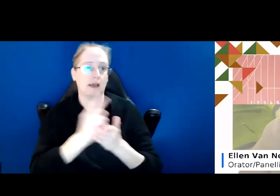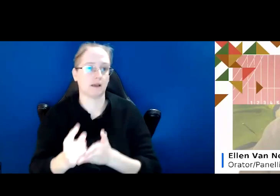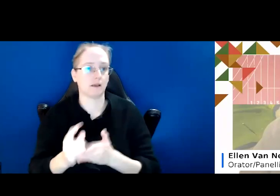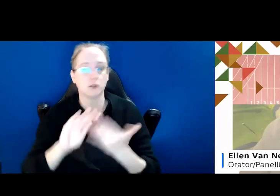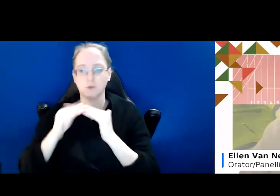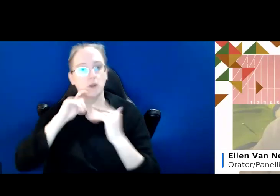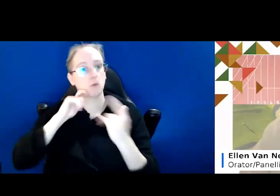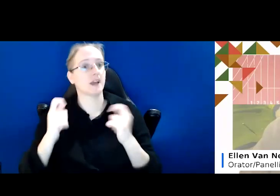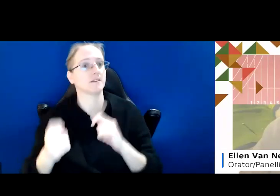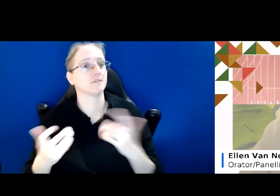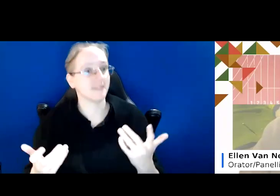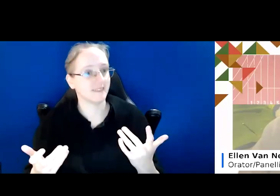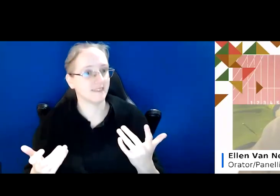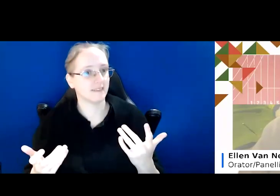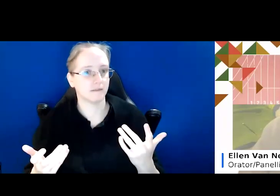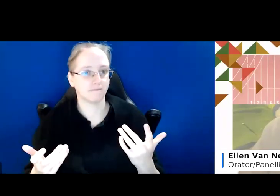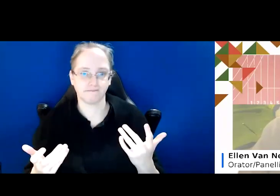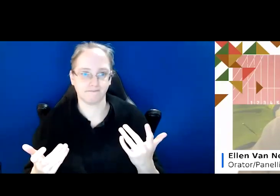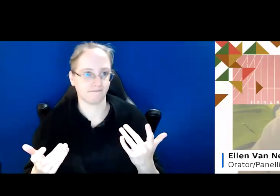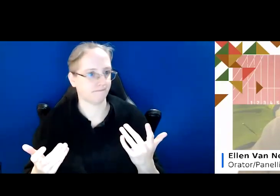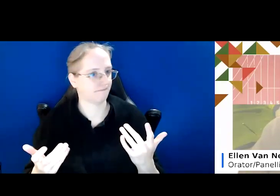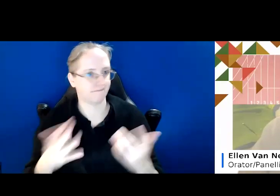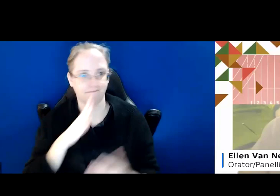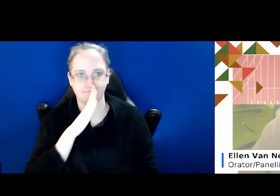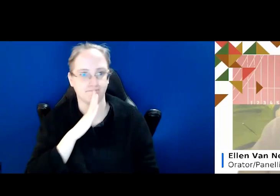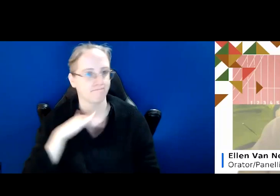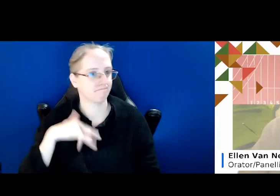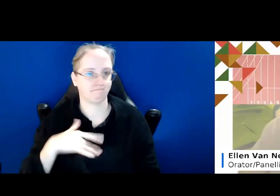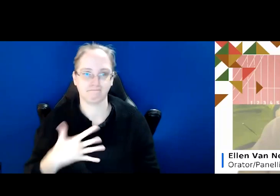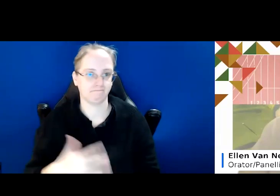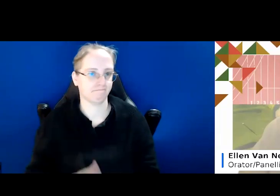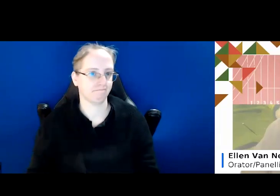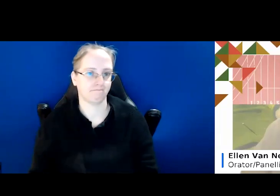Sadly, it hasn't yet. A joyful